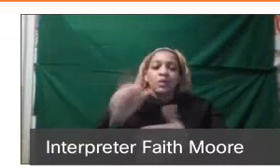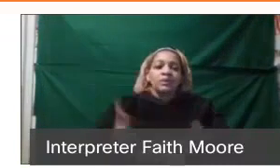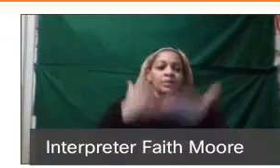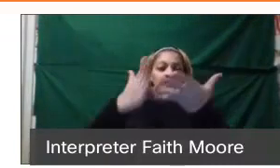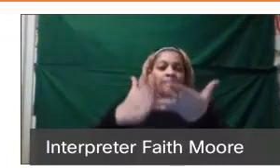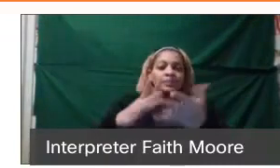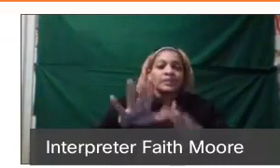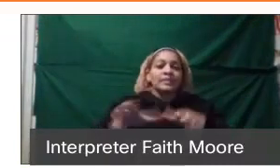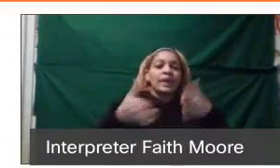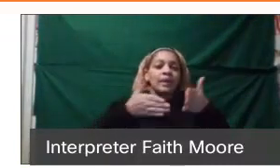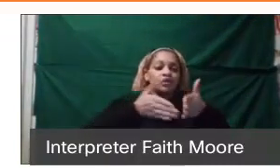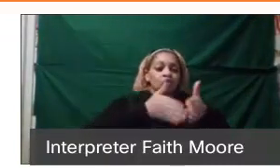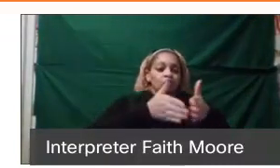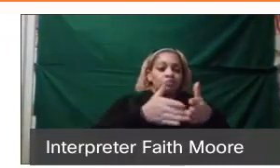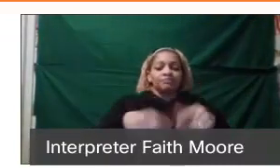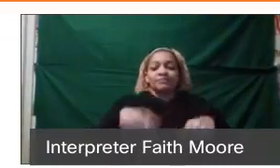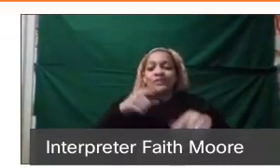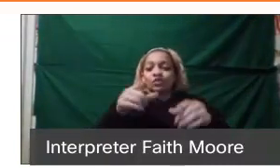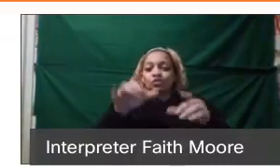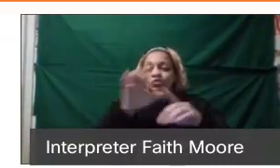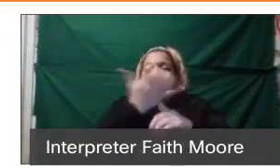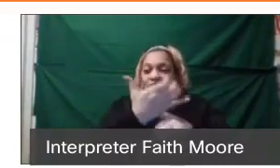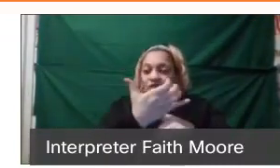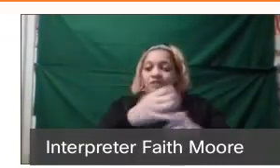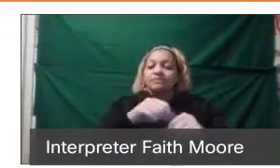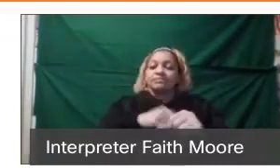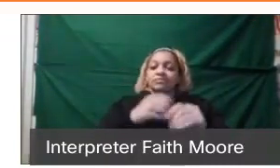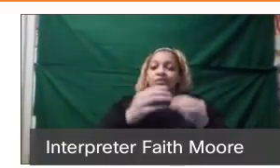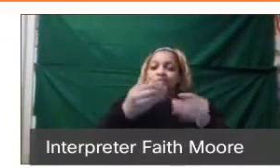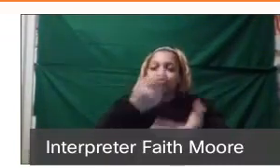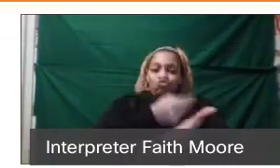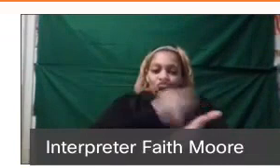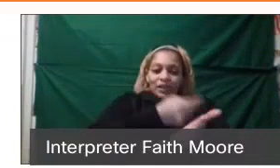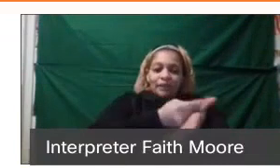Again, we're trying to get people to the trail safely, so implementing these types of measures.